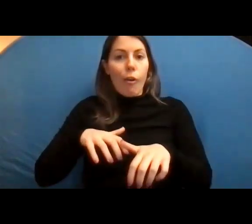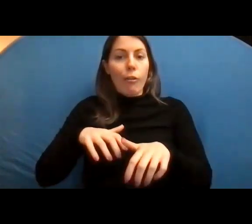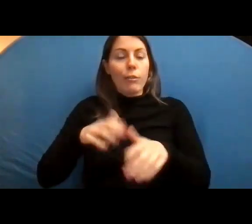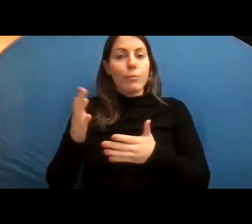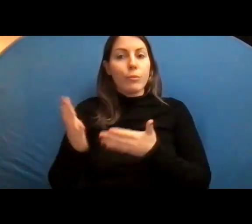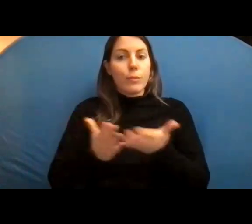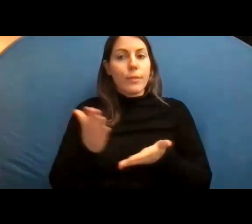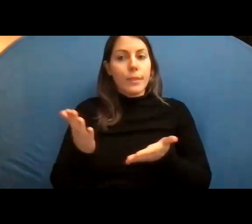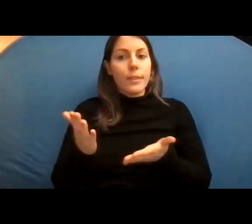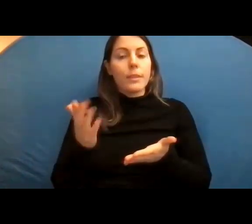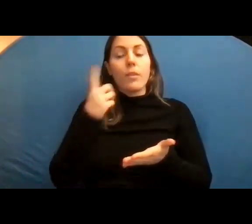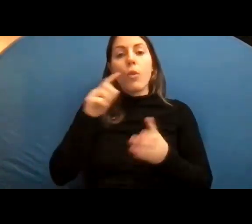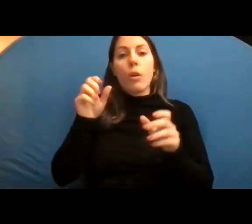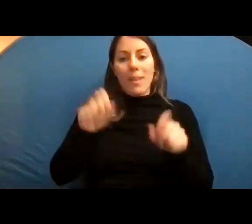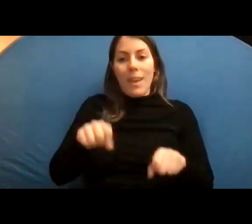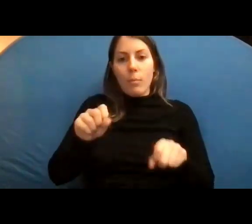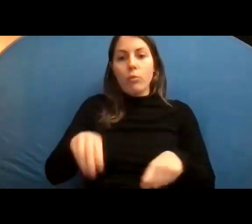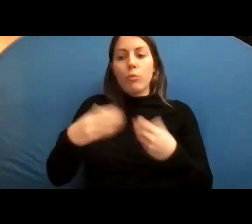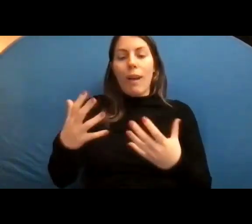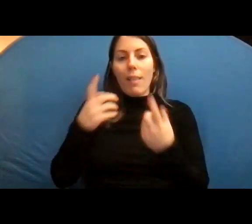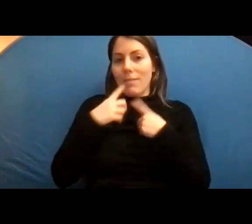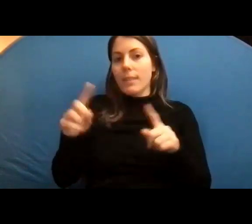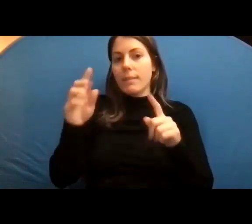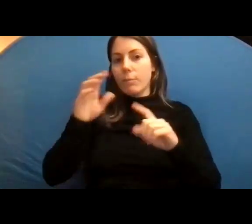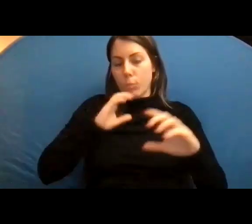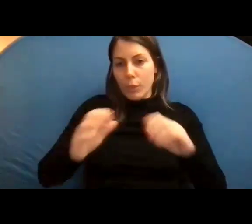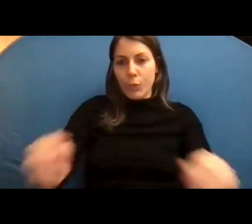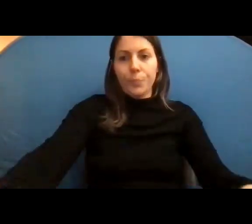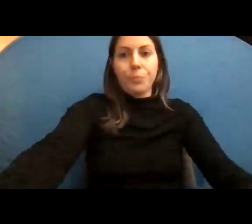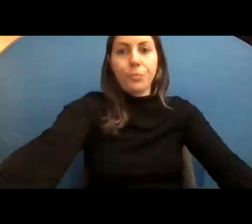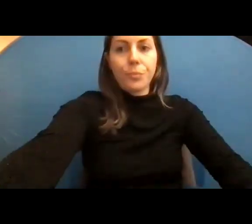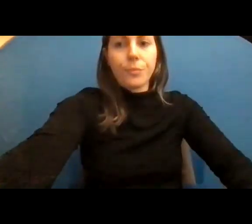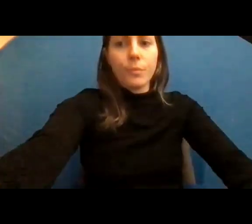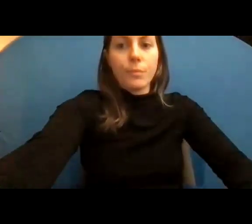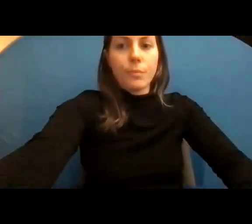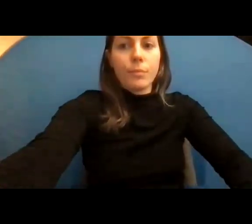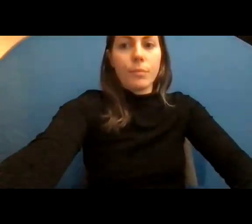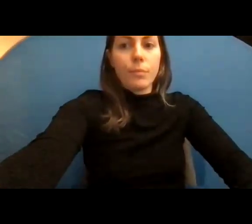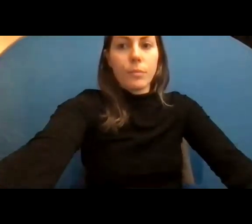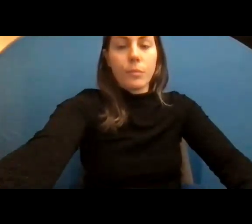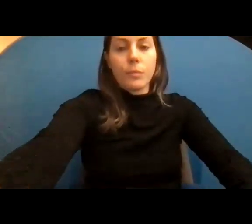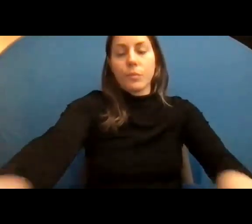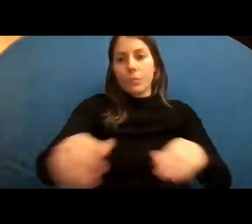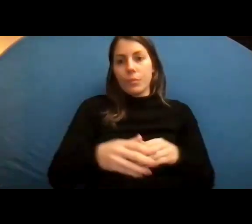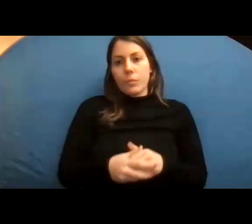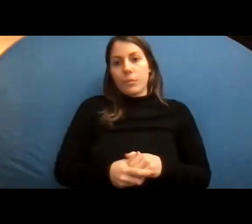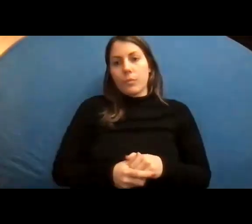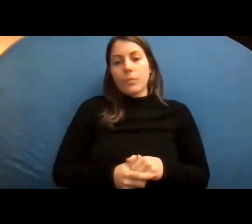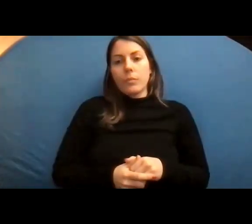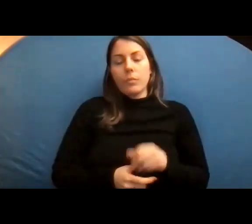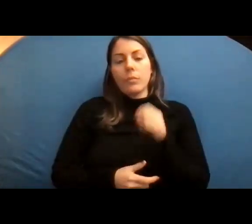consumers who use sign language or CART services in order to have effective